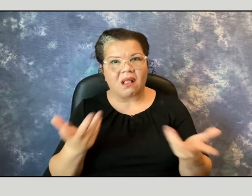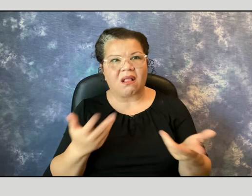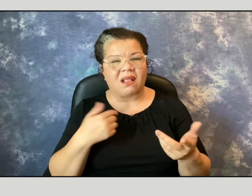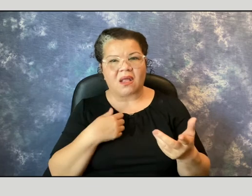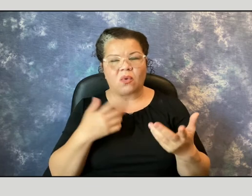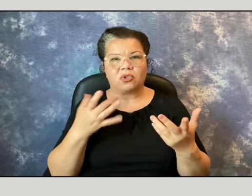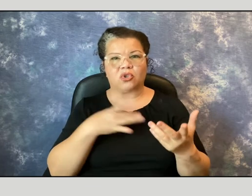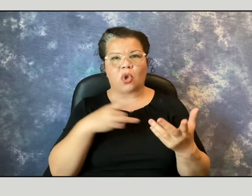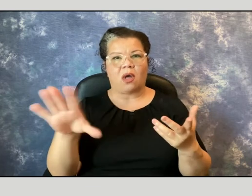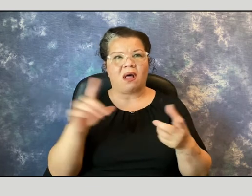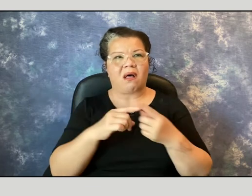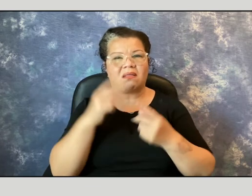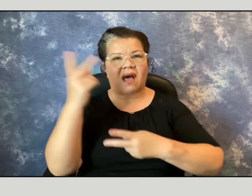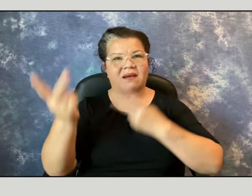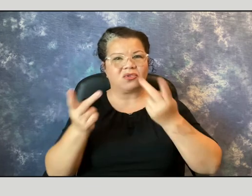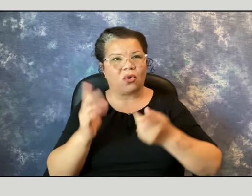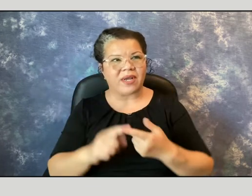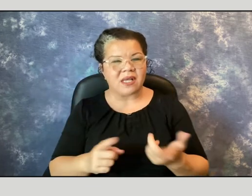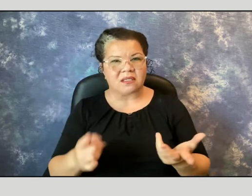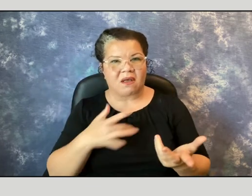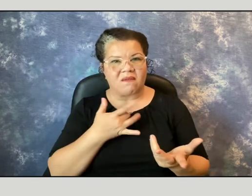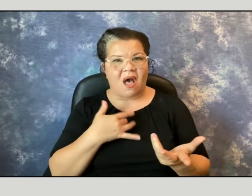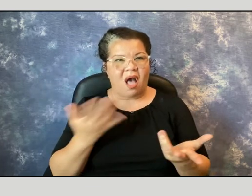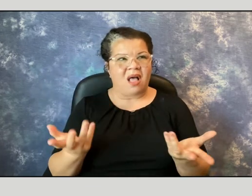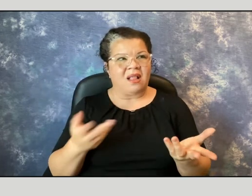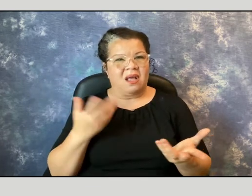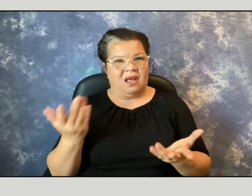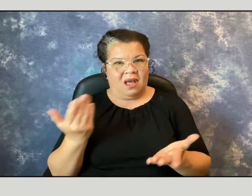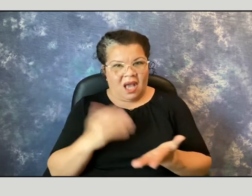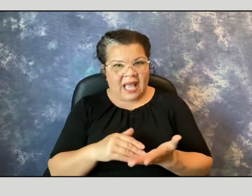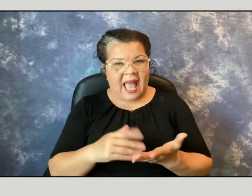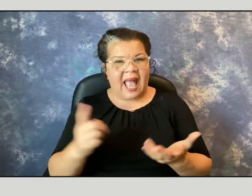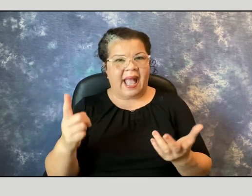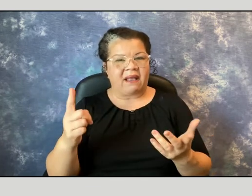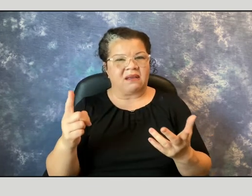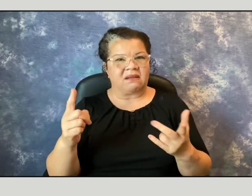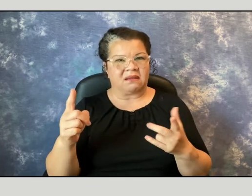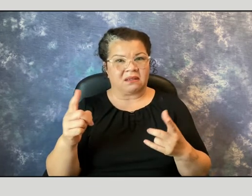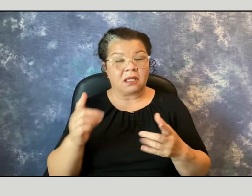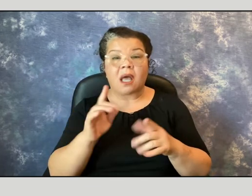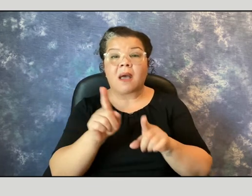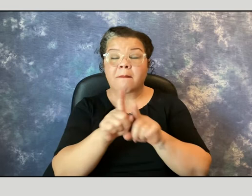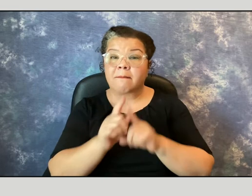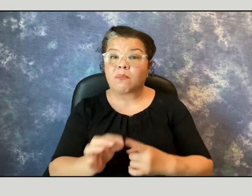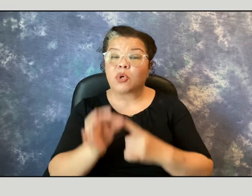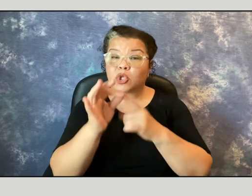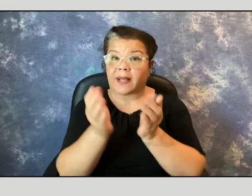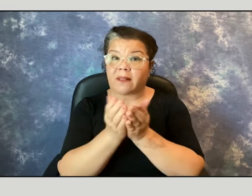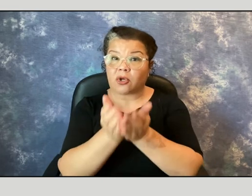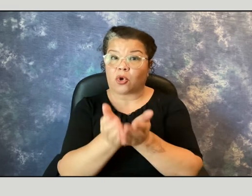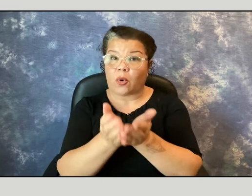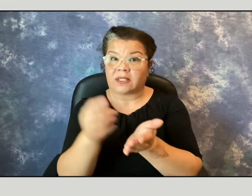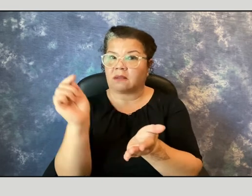which are some of the most environmentally harmful forms of tourism that also don't have a lot